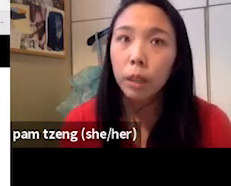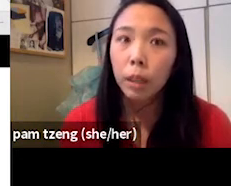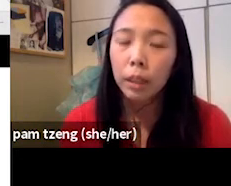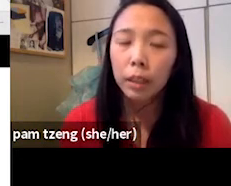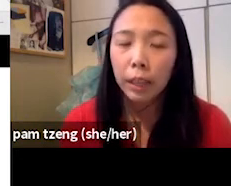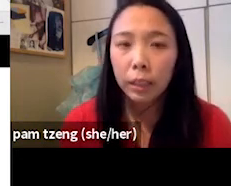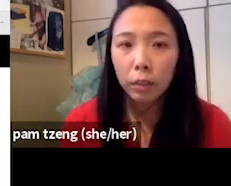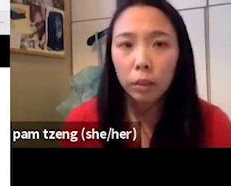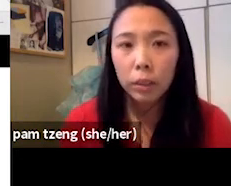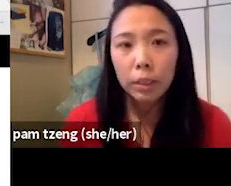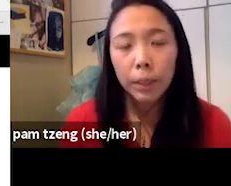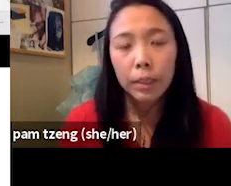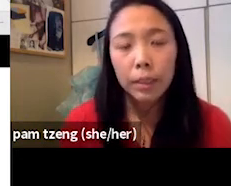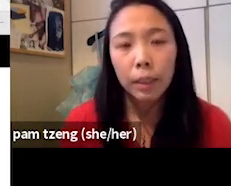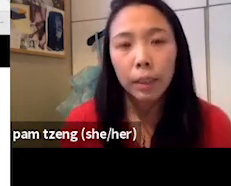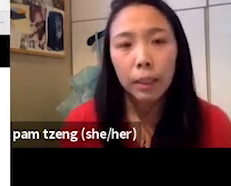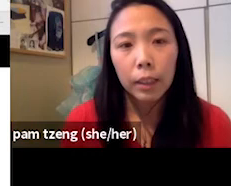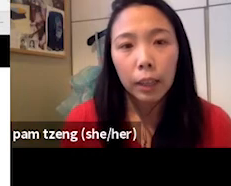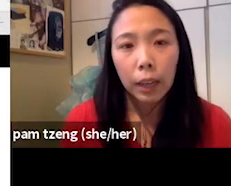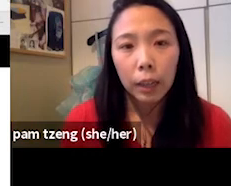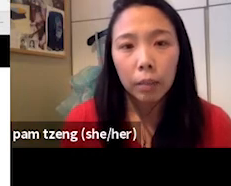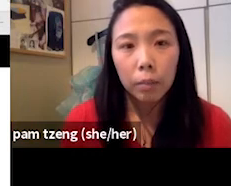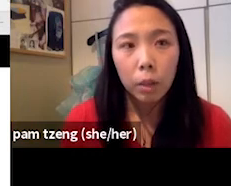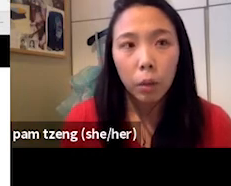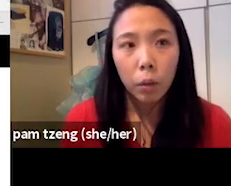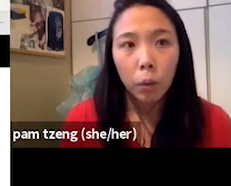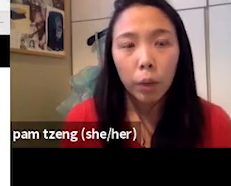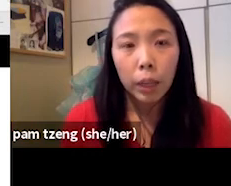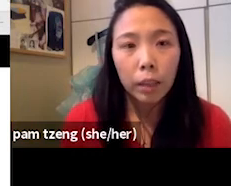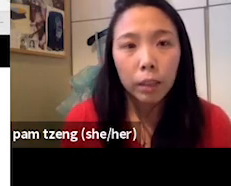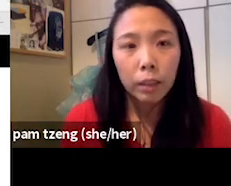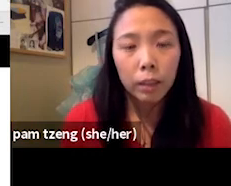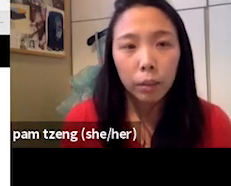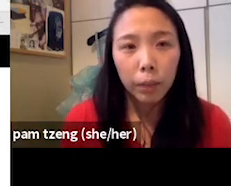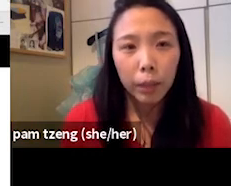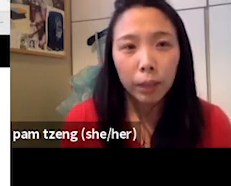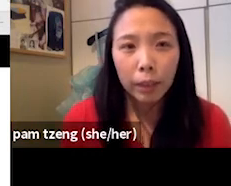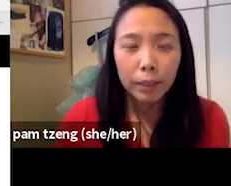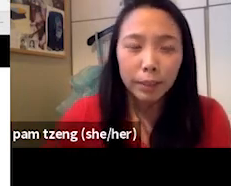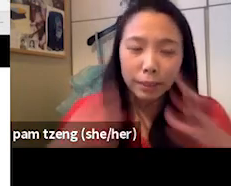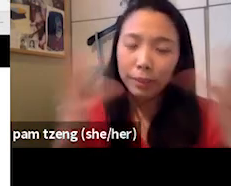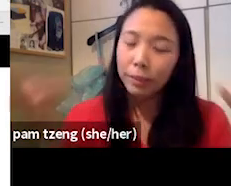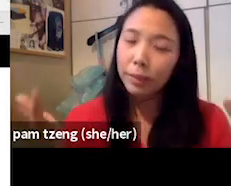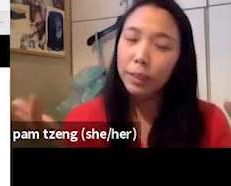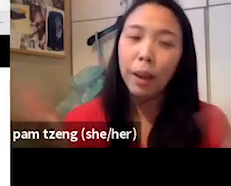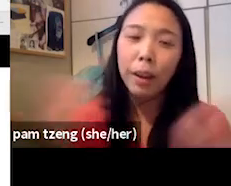like collective holding space. I think the, that the way that this spiral